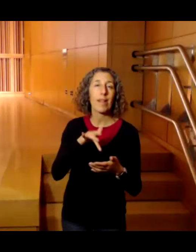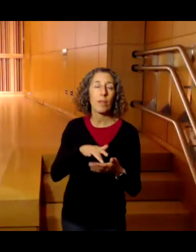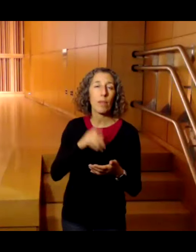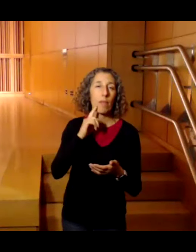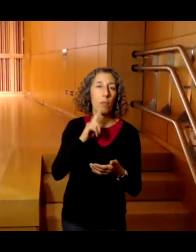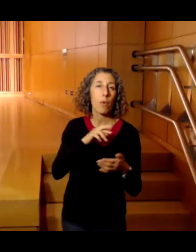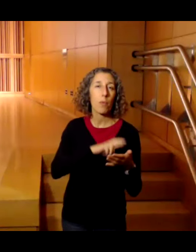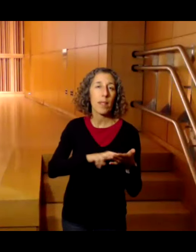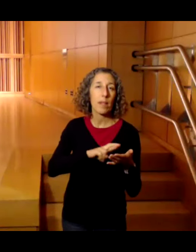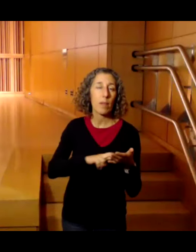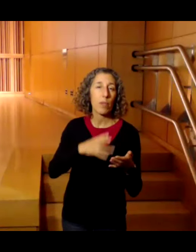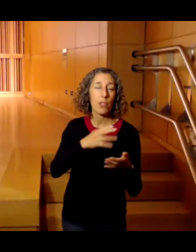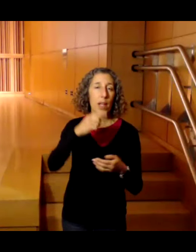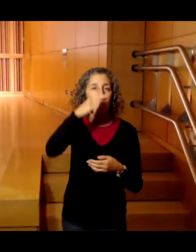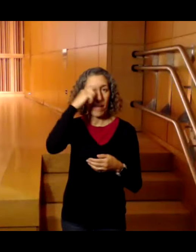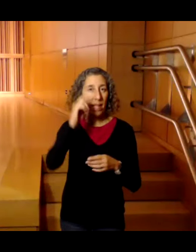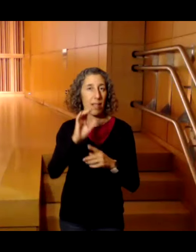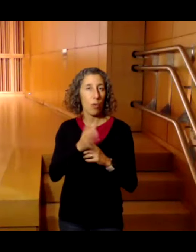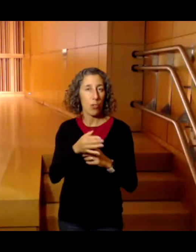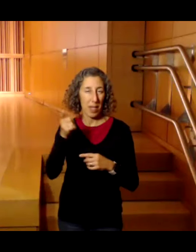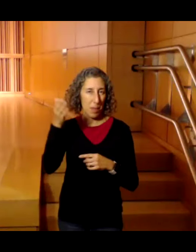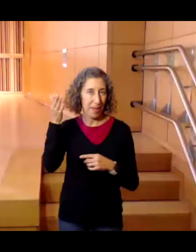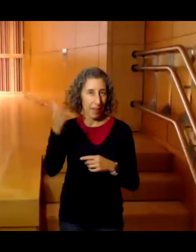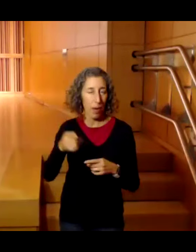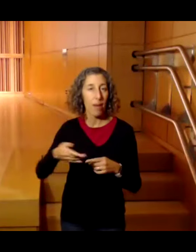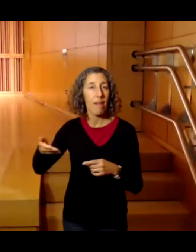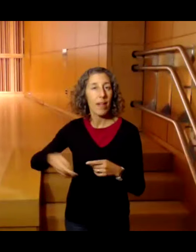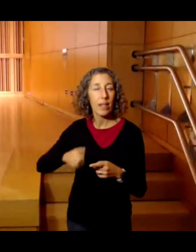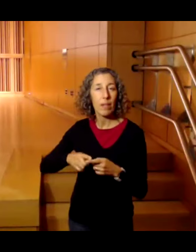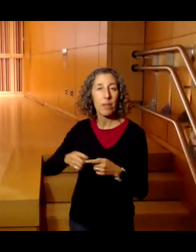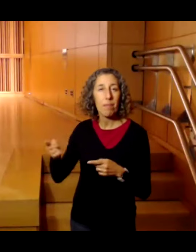Robert is one of the invited speakers to discuss and to celebrate the life.